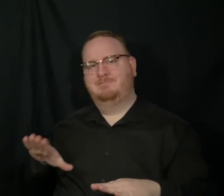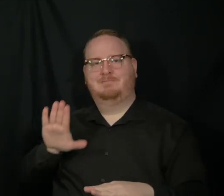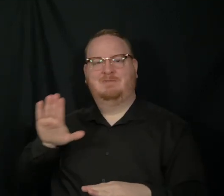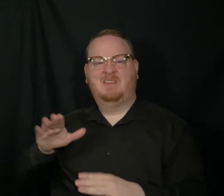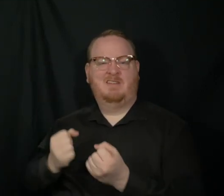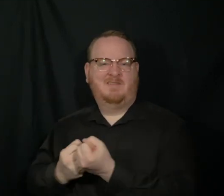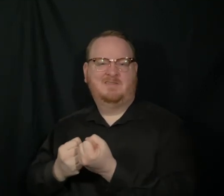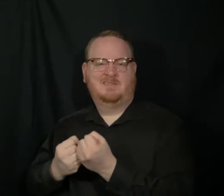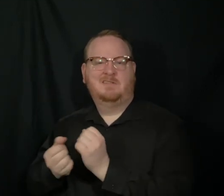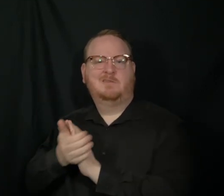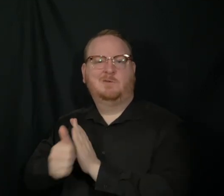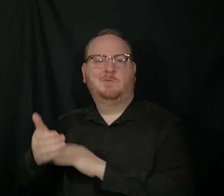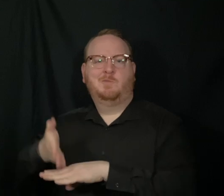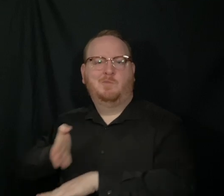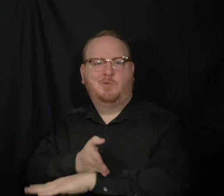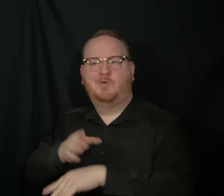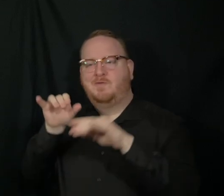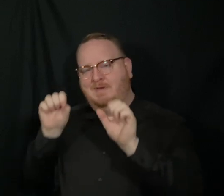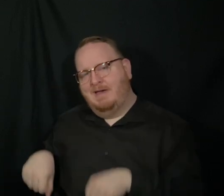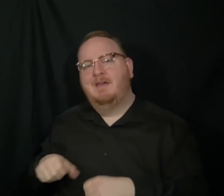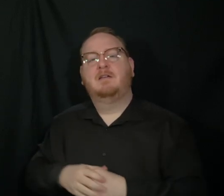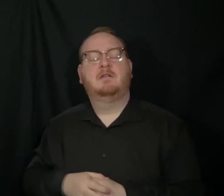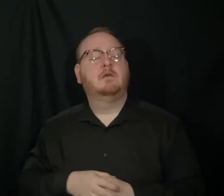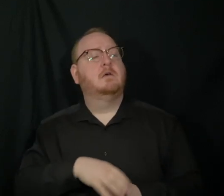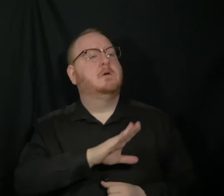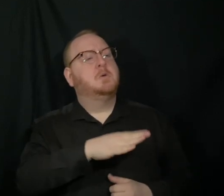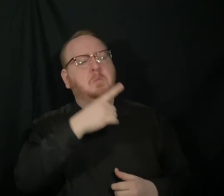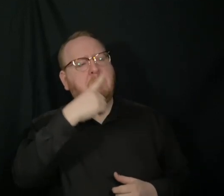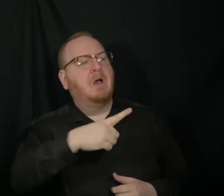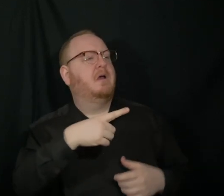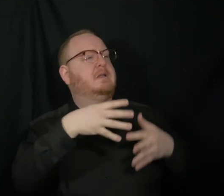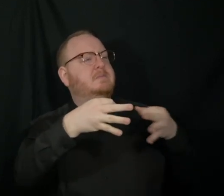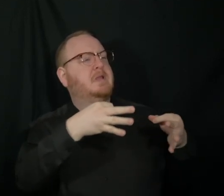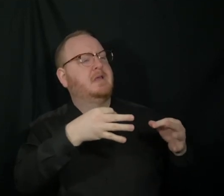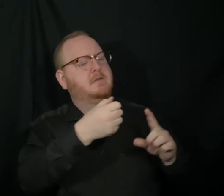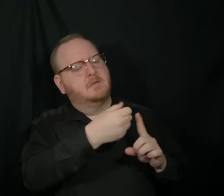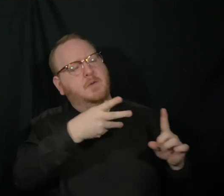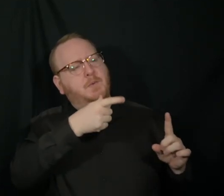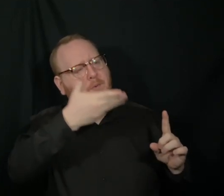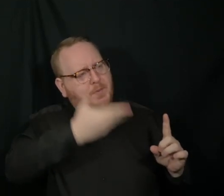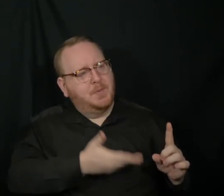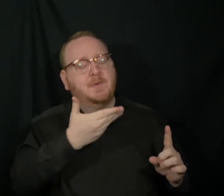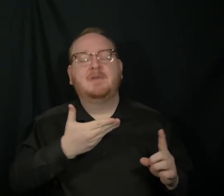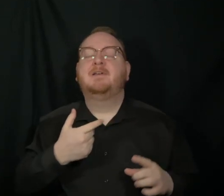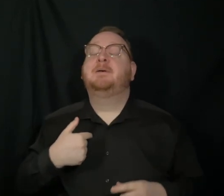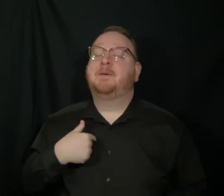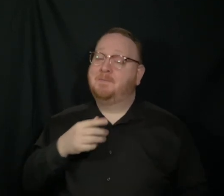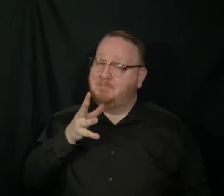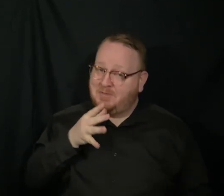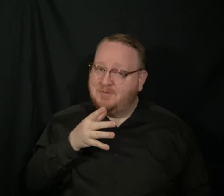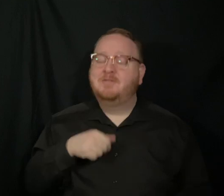Janel Frost: Right. So um, I am a mom of four kids. And I have